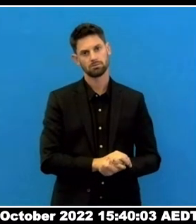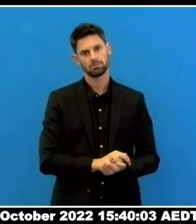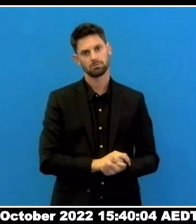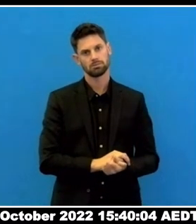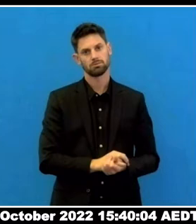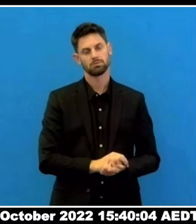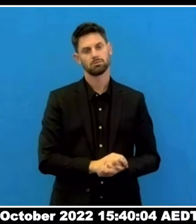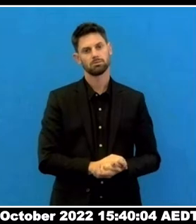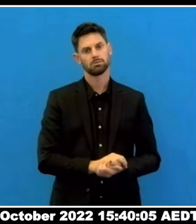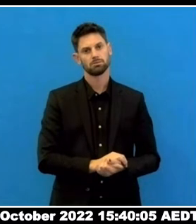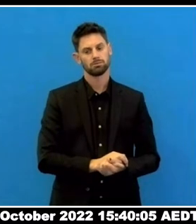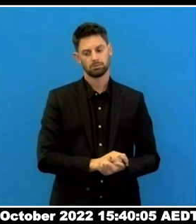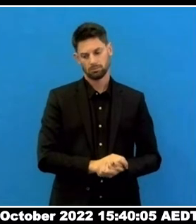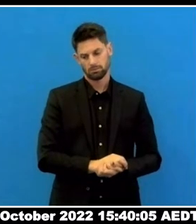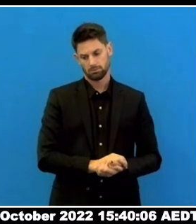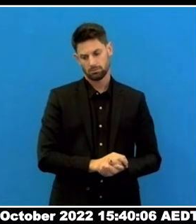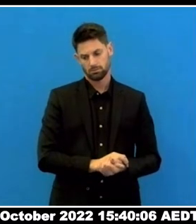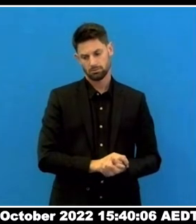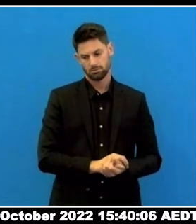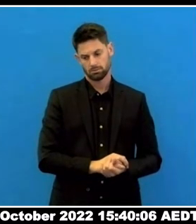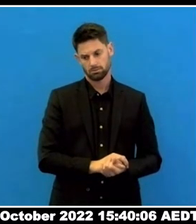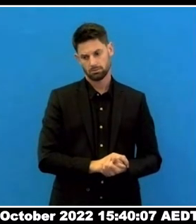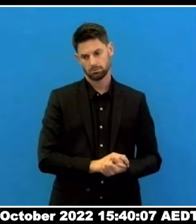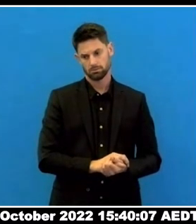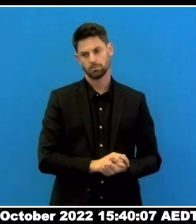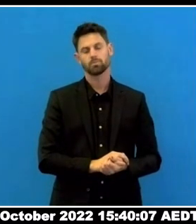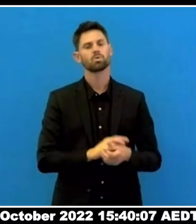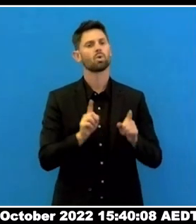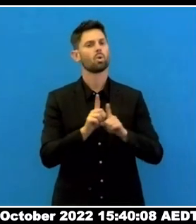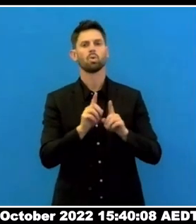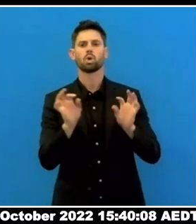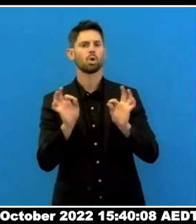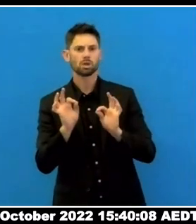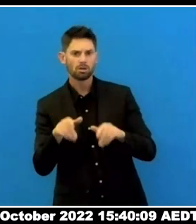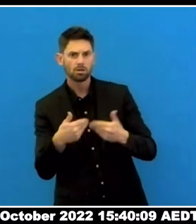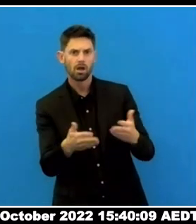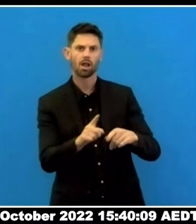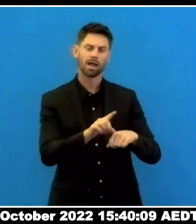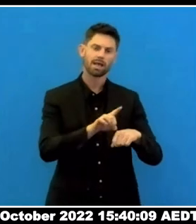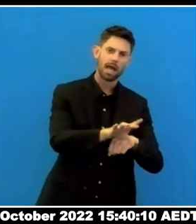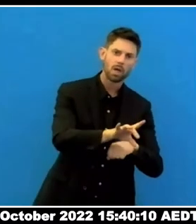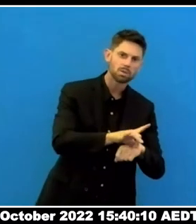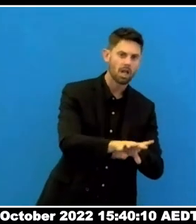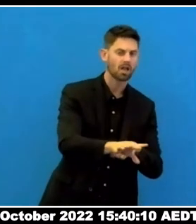If a family who has a young child starting school